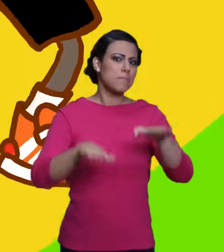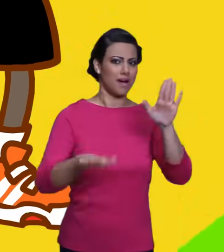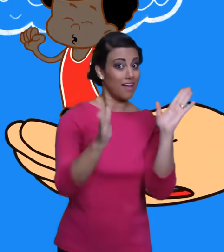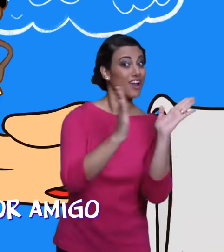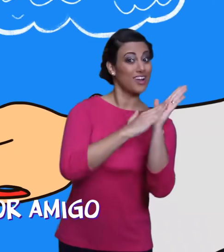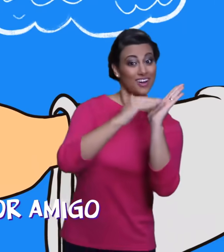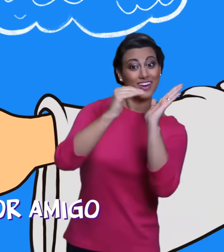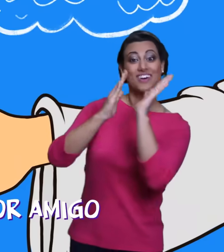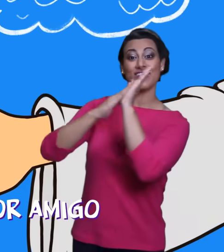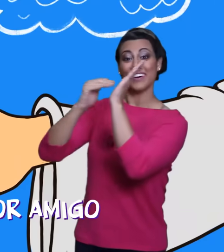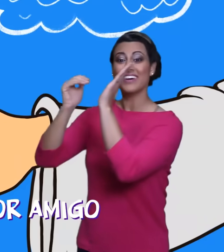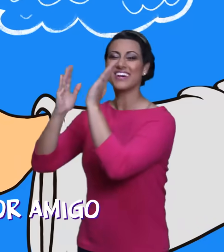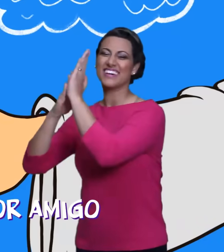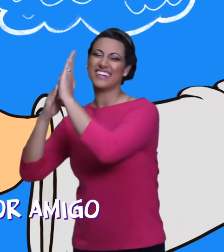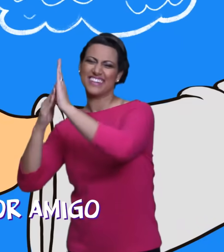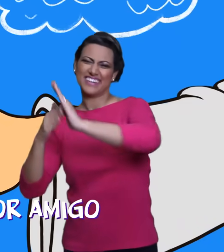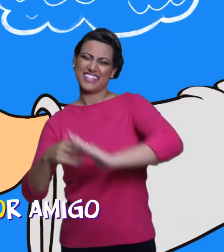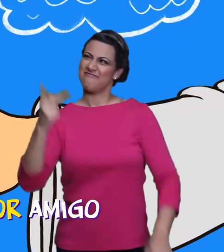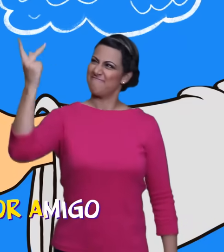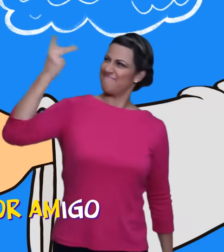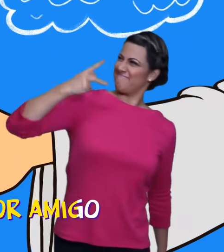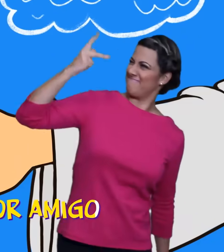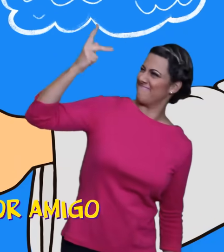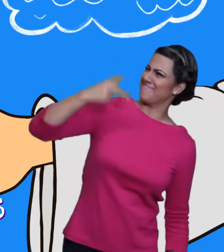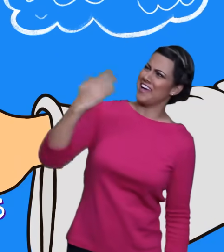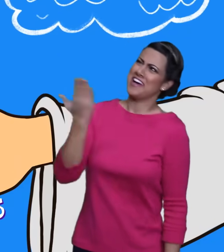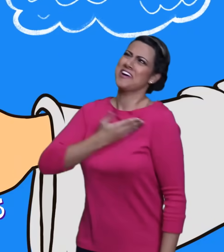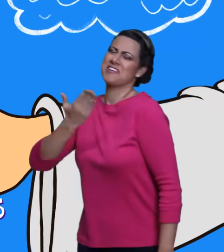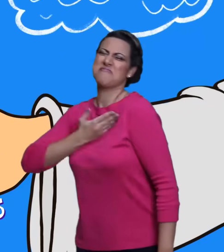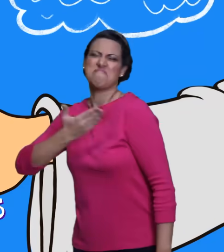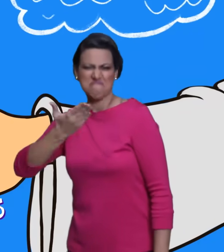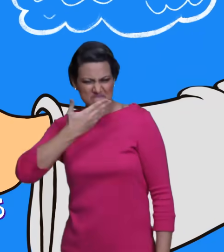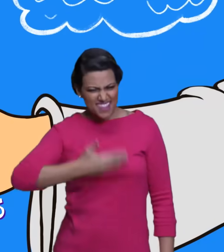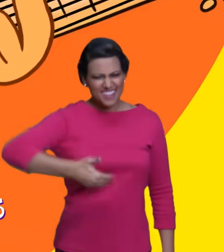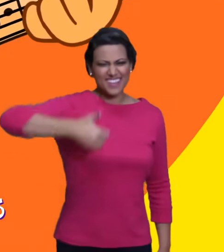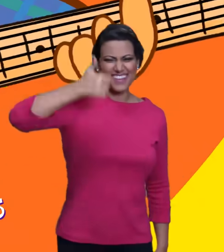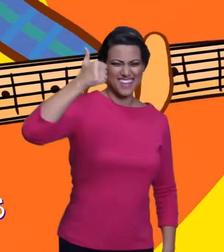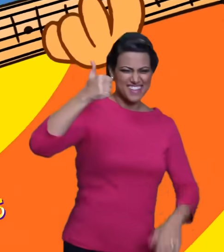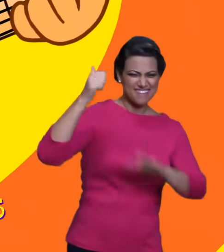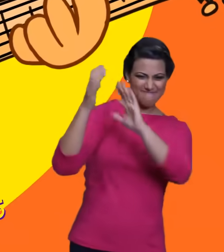MY FEET BECAUSE HE IS MY BEST FRIEND HE IS AWESOME